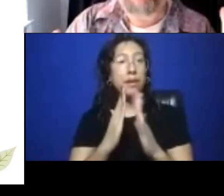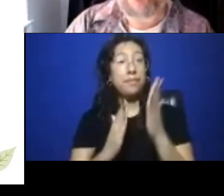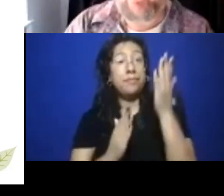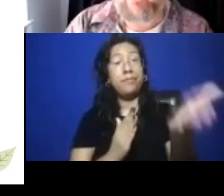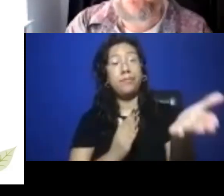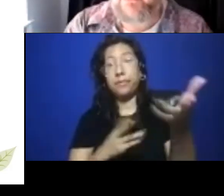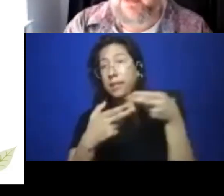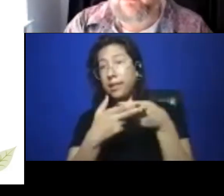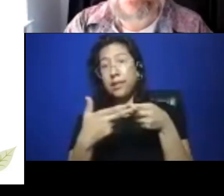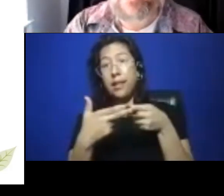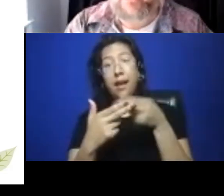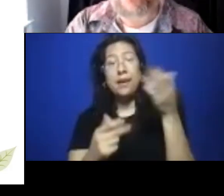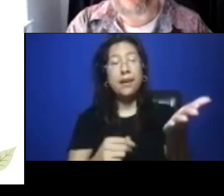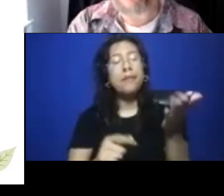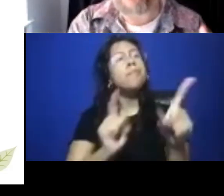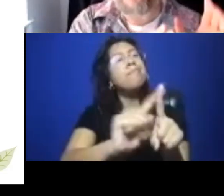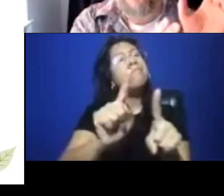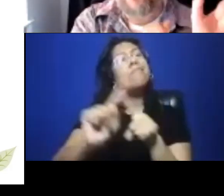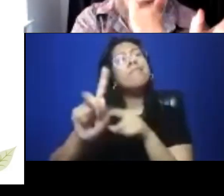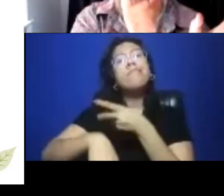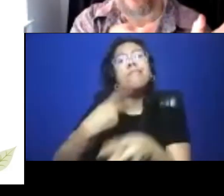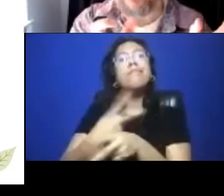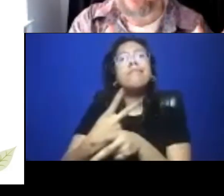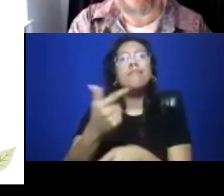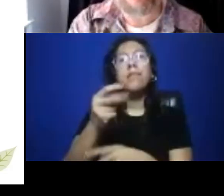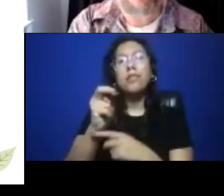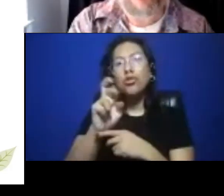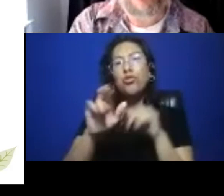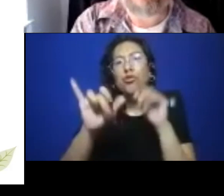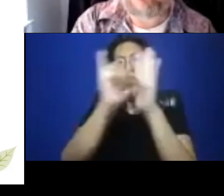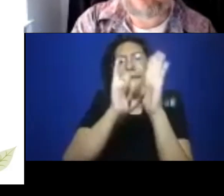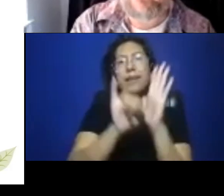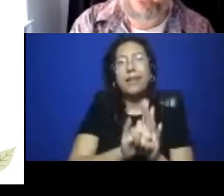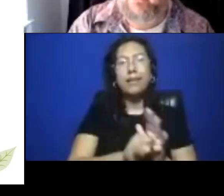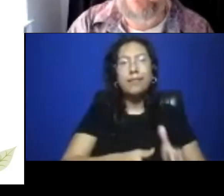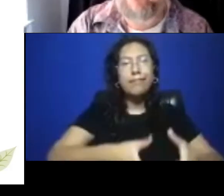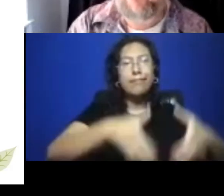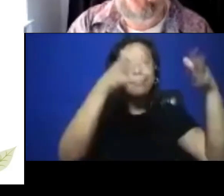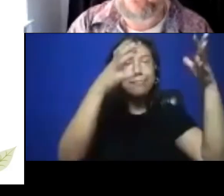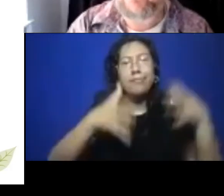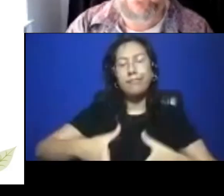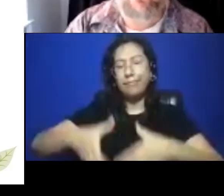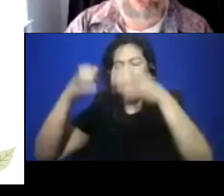different types of gender identities, different kind of buckets, and looked at how many folks